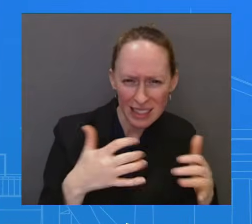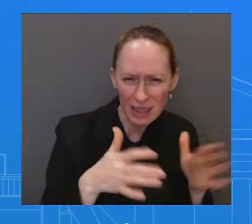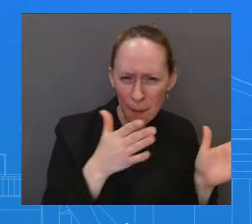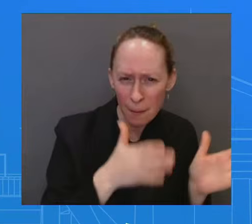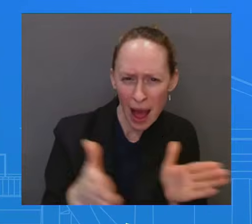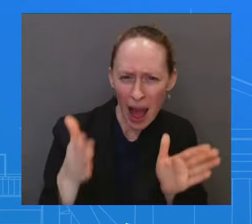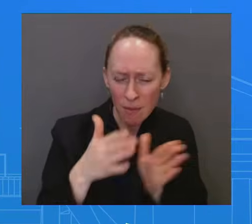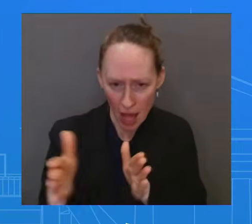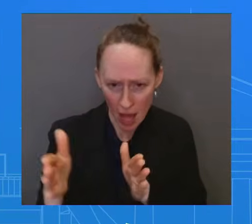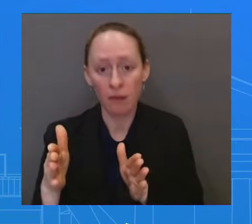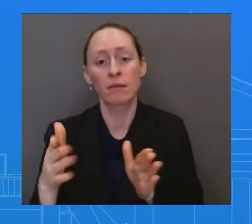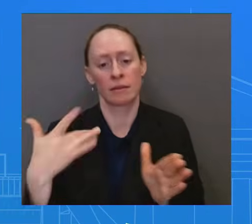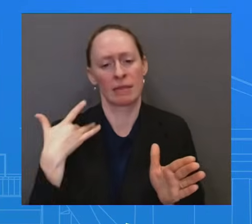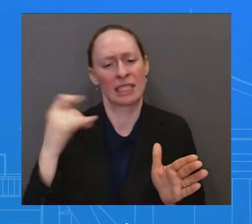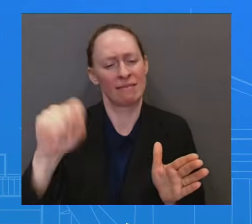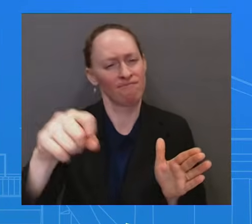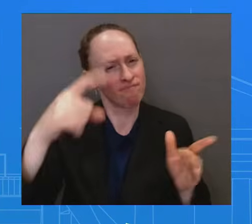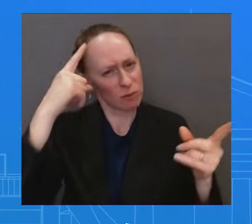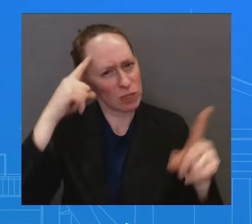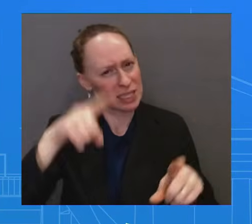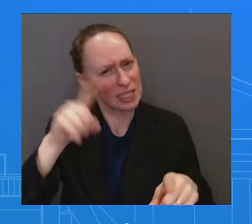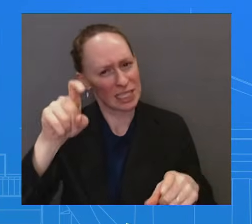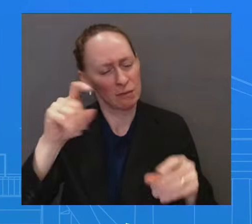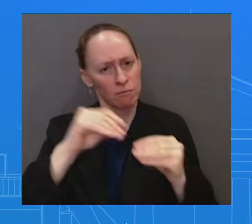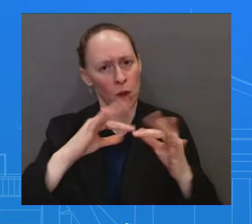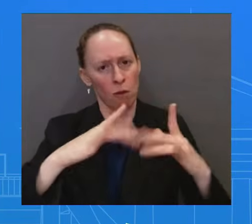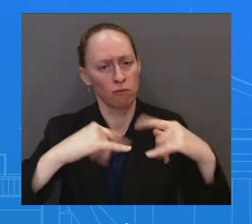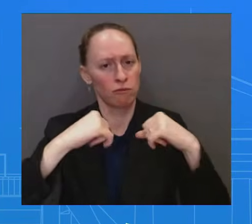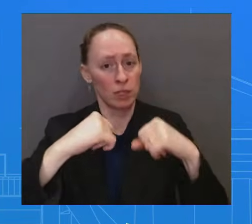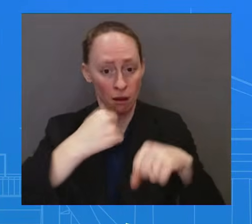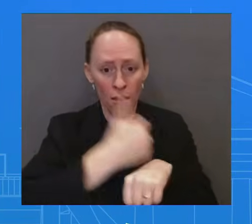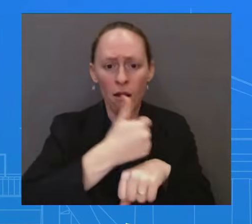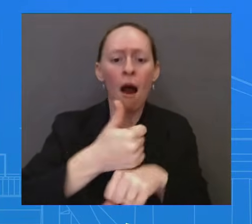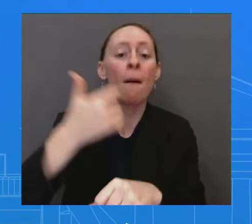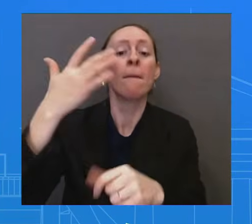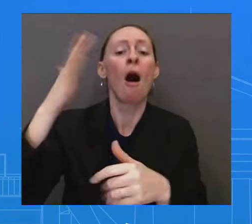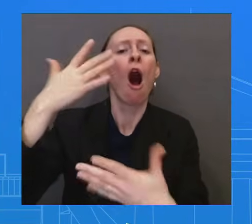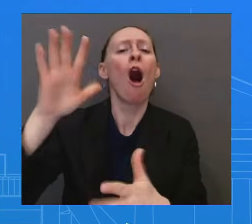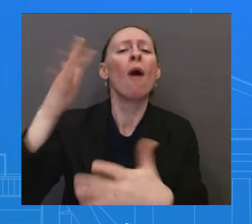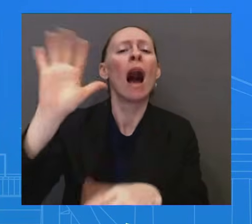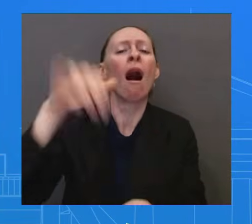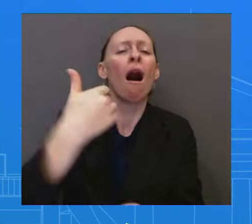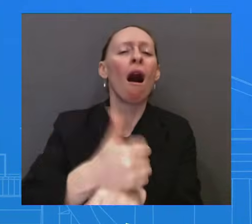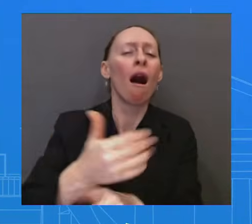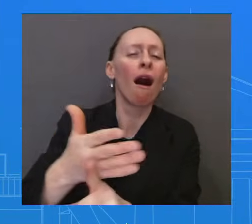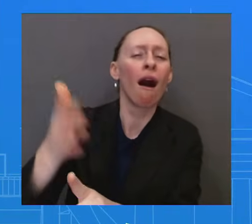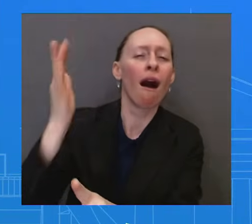The two leaders agreed that additional enforcement actions are urgently needed so that key ports of entry